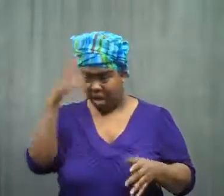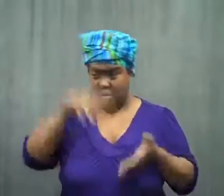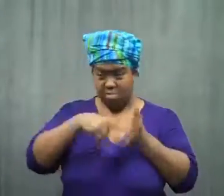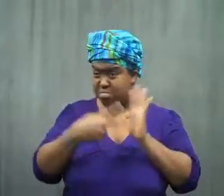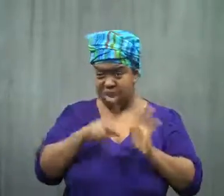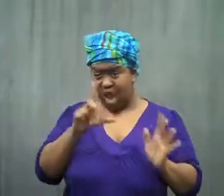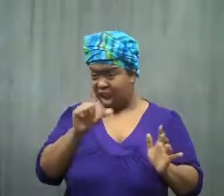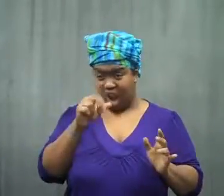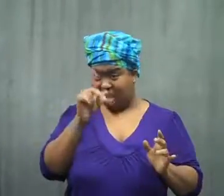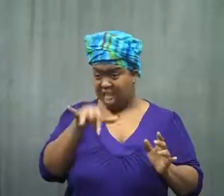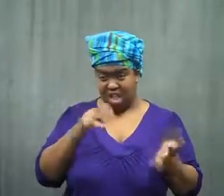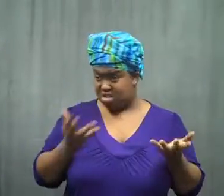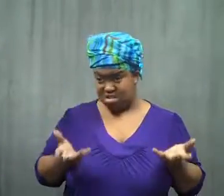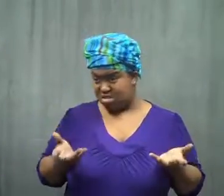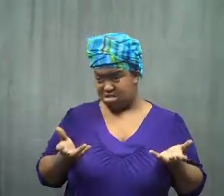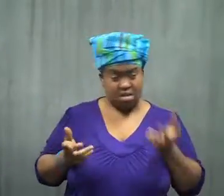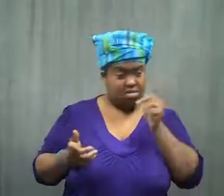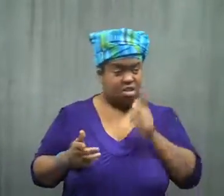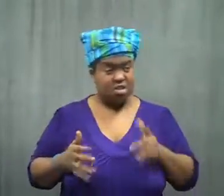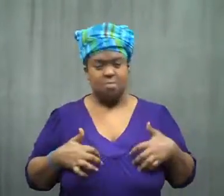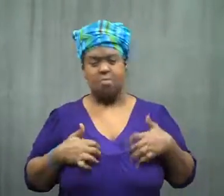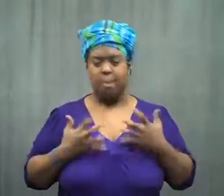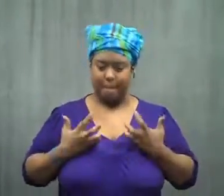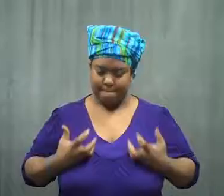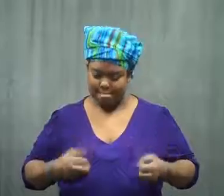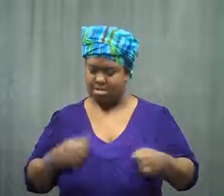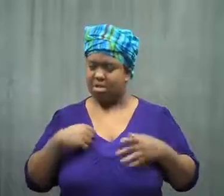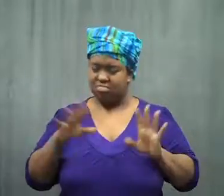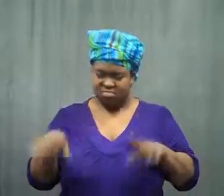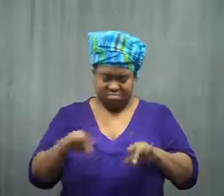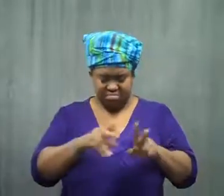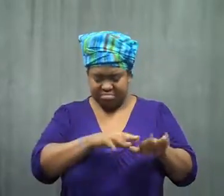I said, "I don't know what 'Lady' means." That ticked them off.